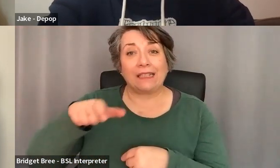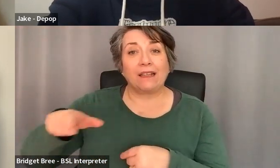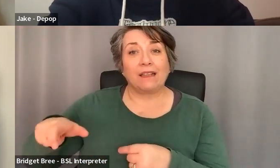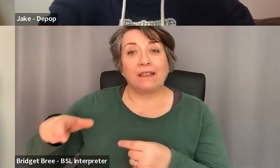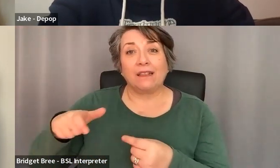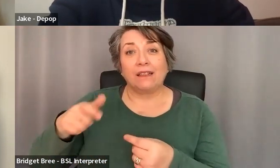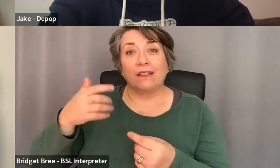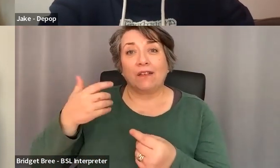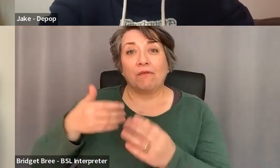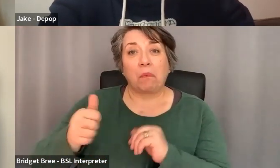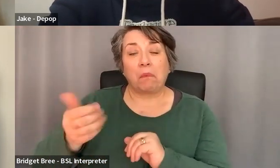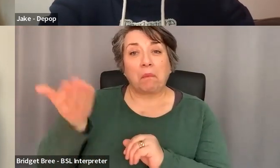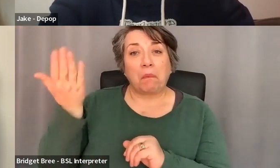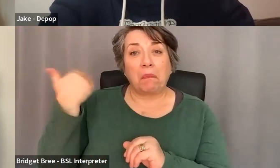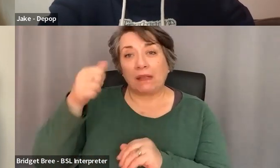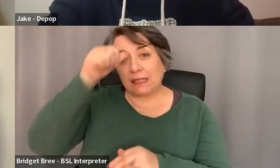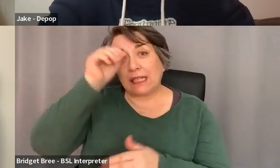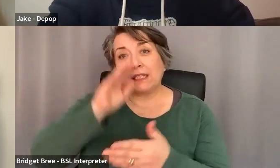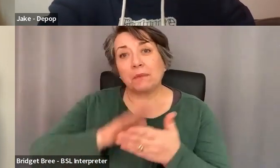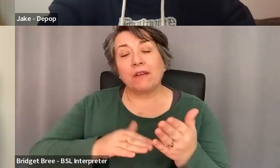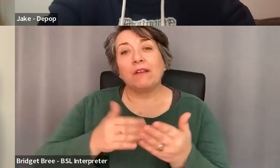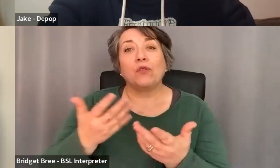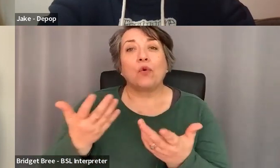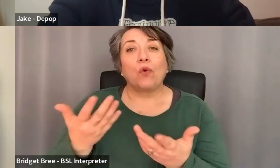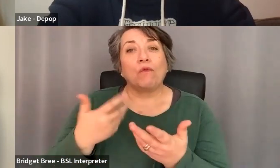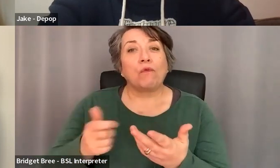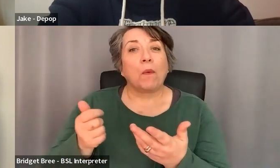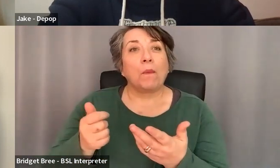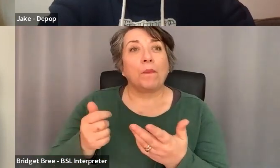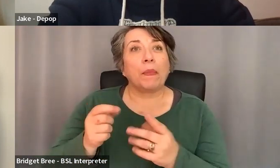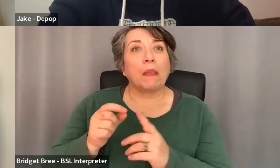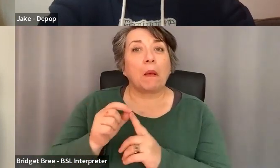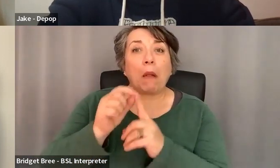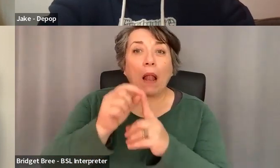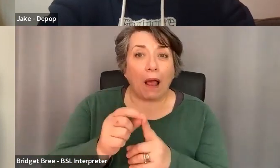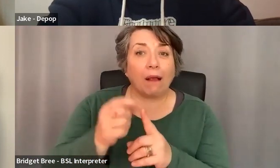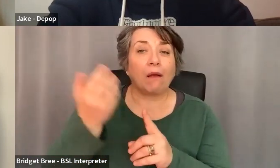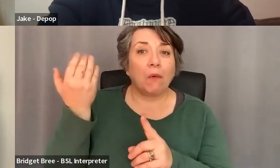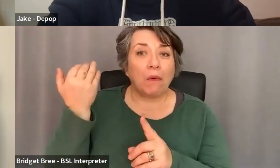experience, or just from, you know, from applying for places, might sometimes be concerned about that.